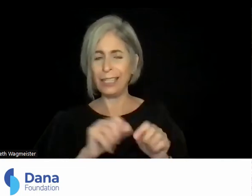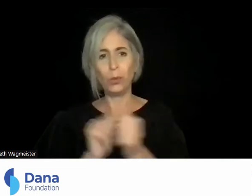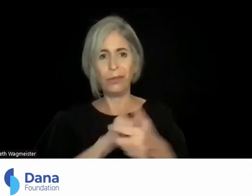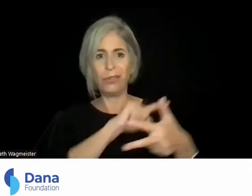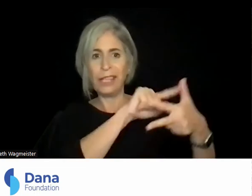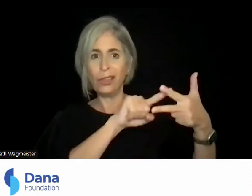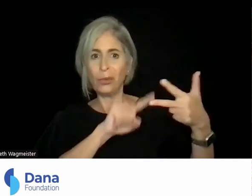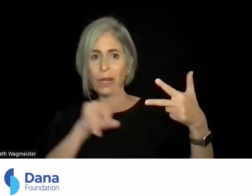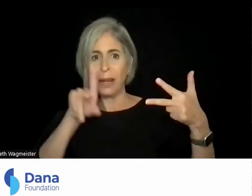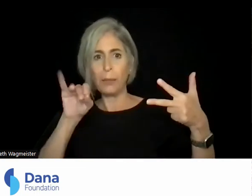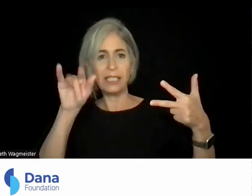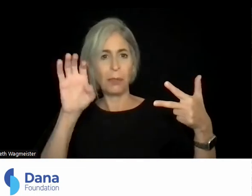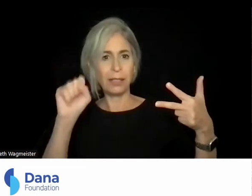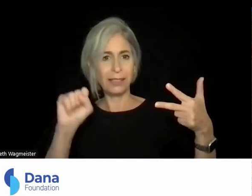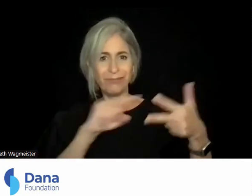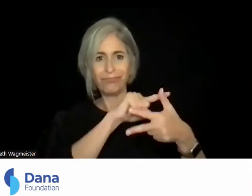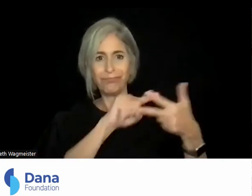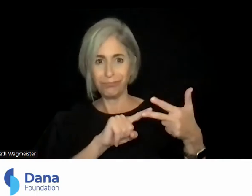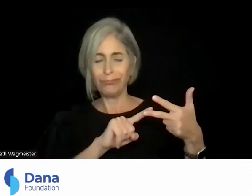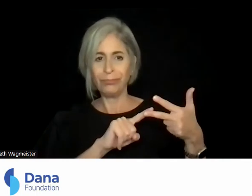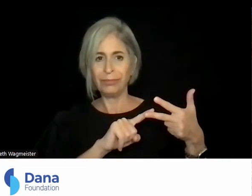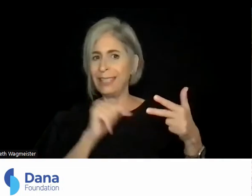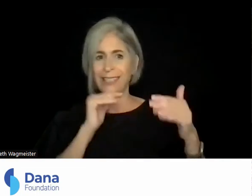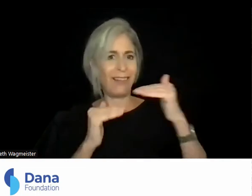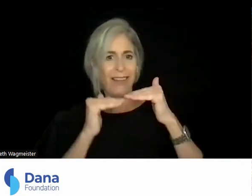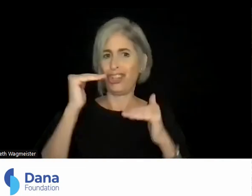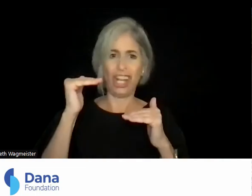principle of justice is the least developed and attended to among these